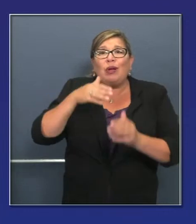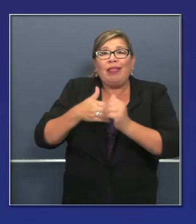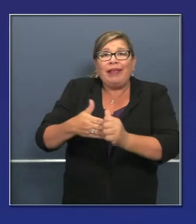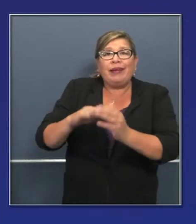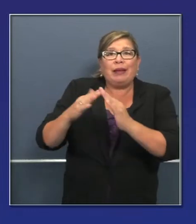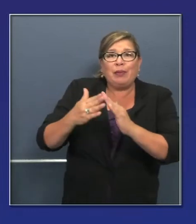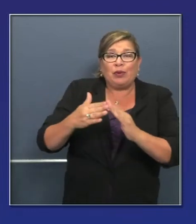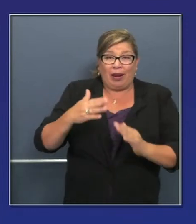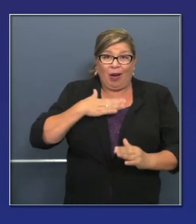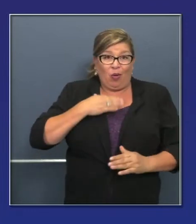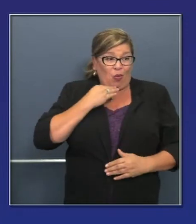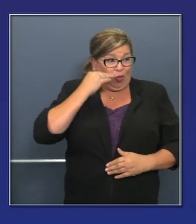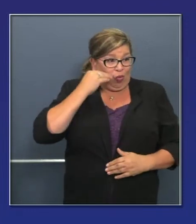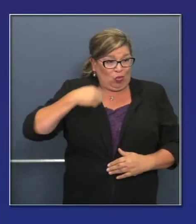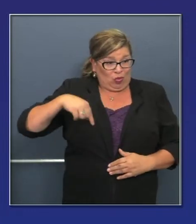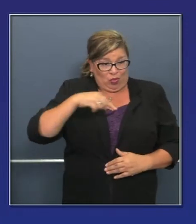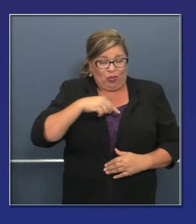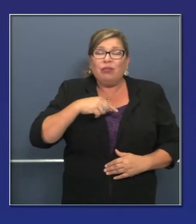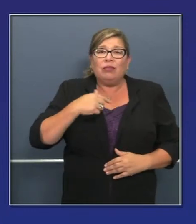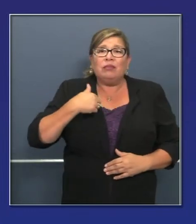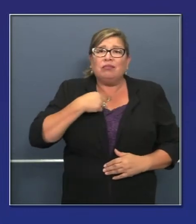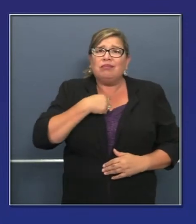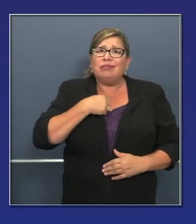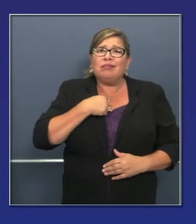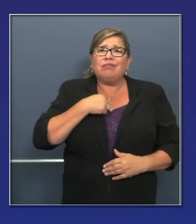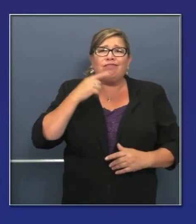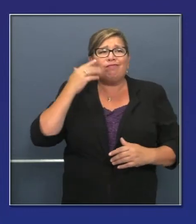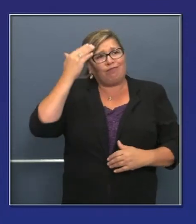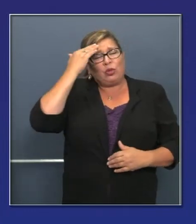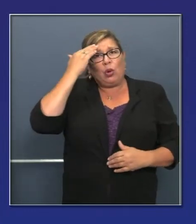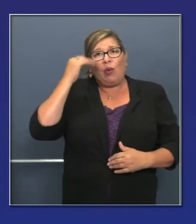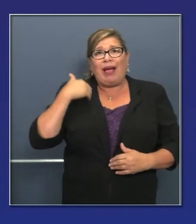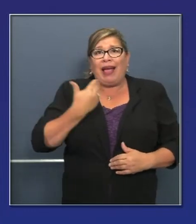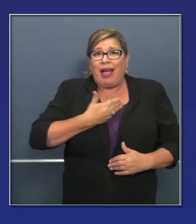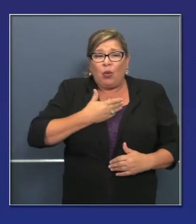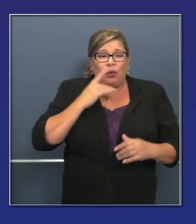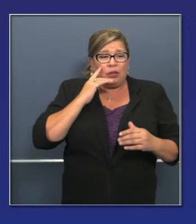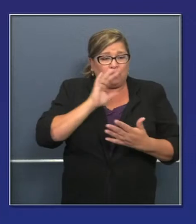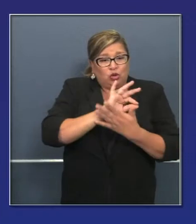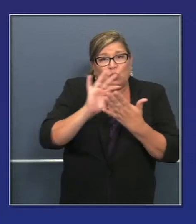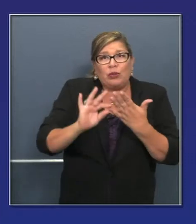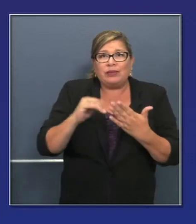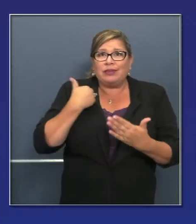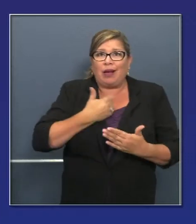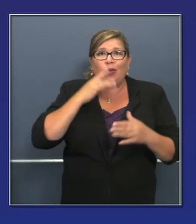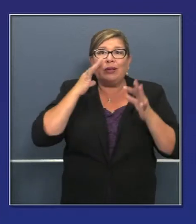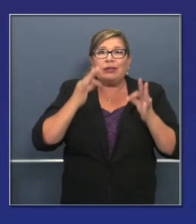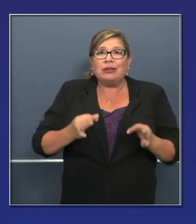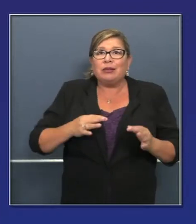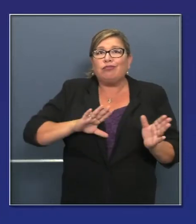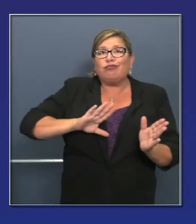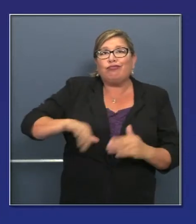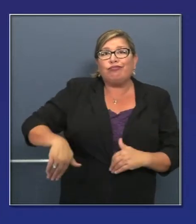it is our behaviors that are leading to these numbers and we are putting people's lives at